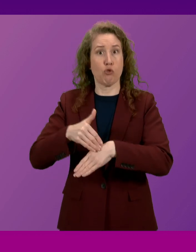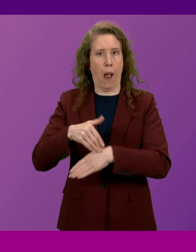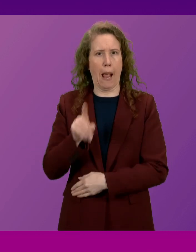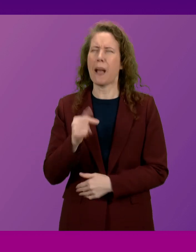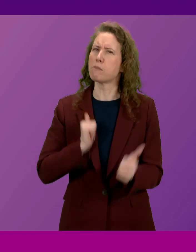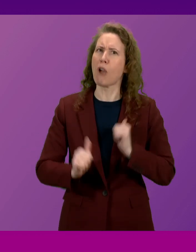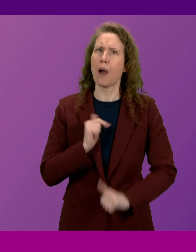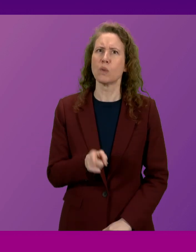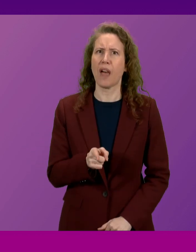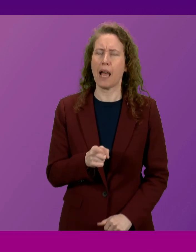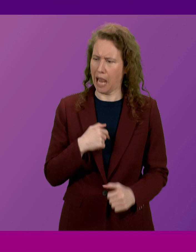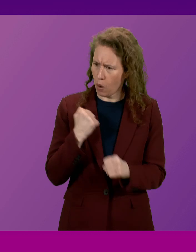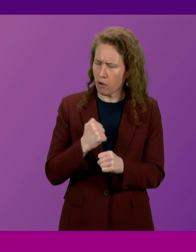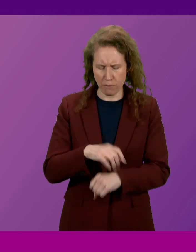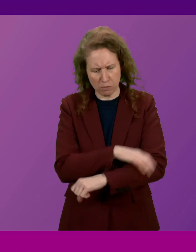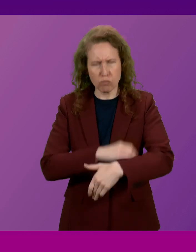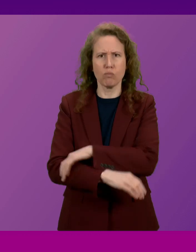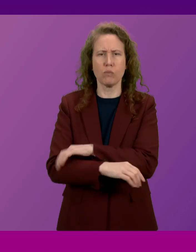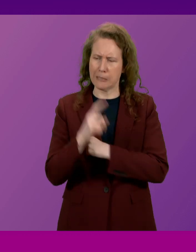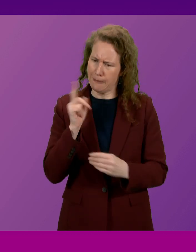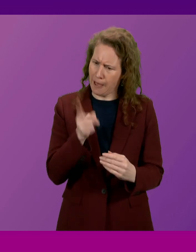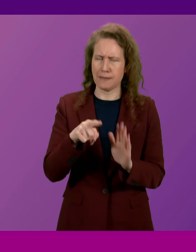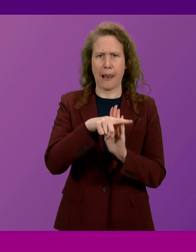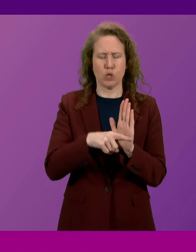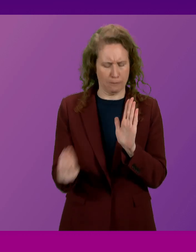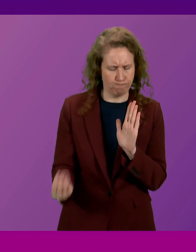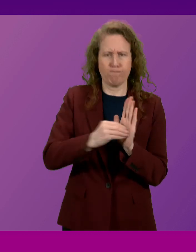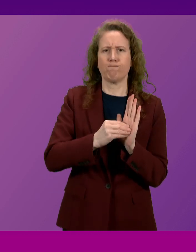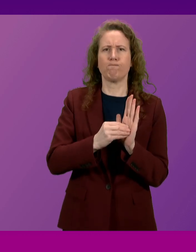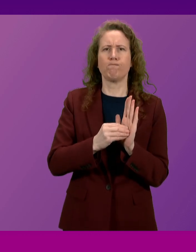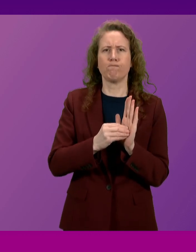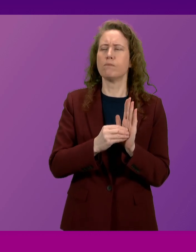that this Government took that action to bring that legislation to the Parliament.